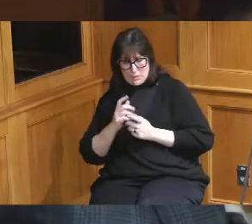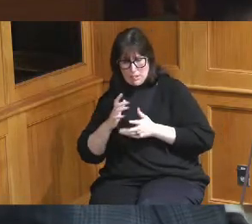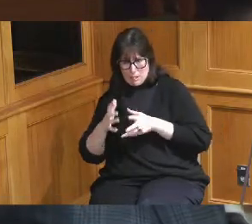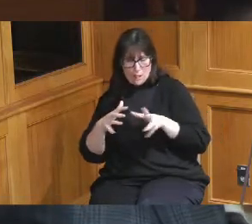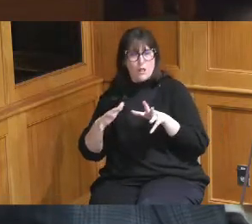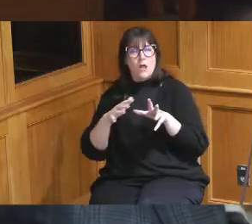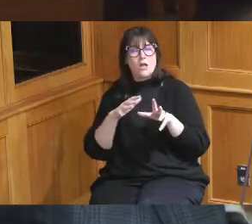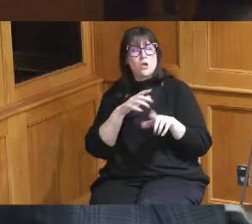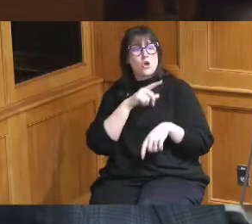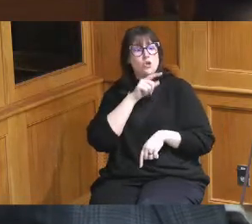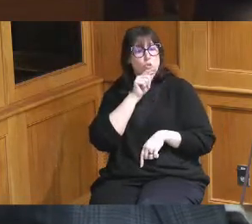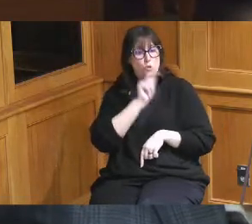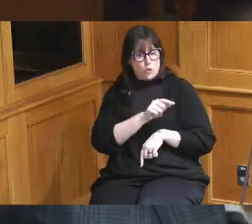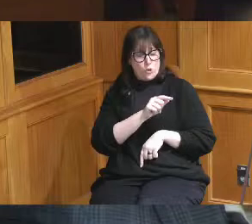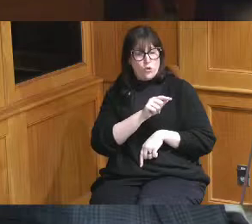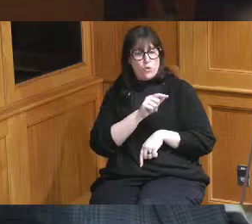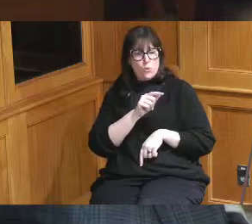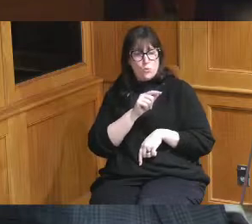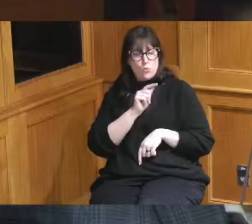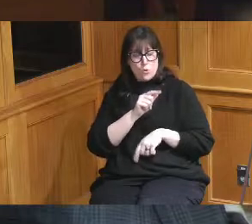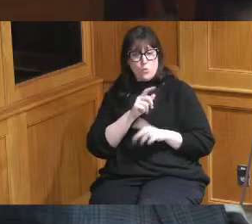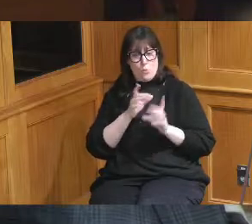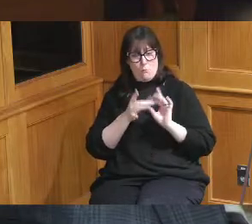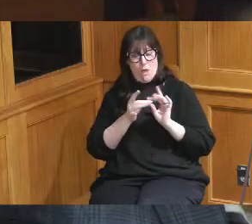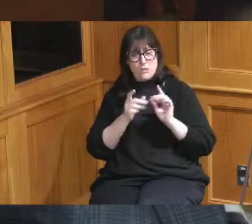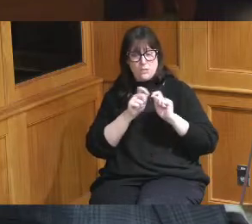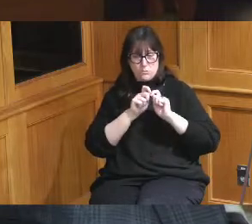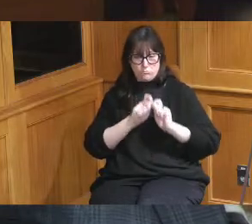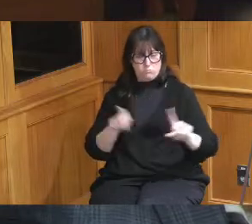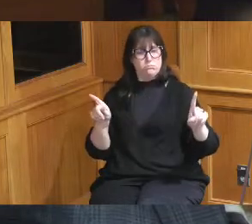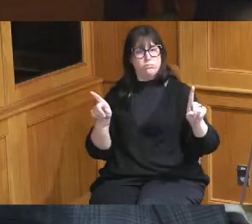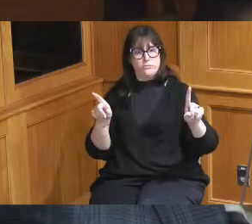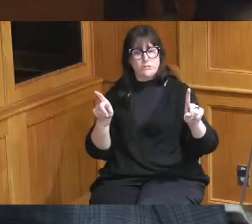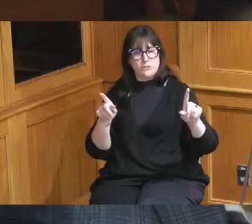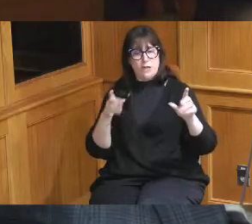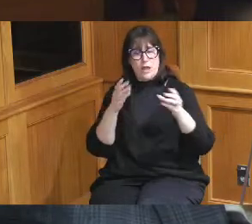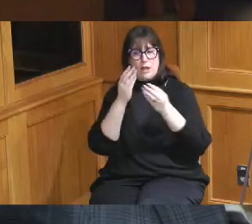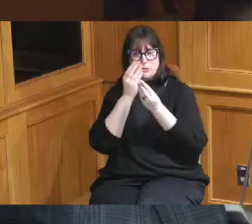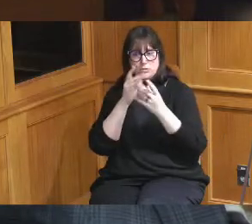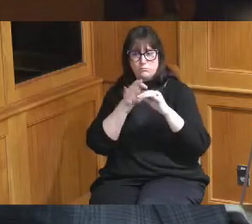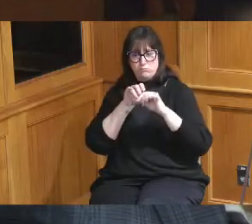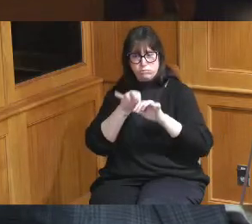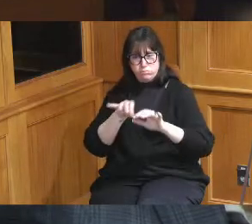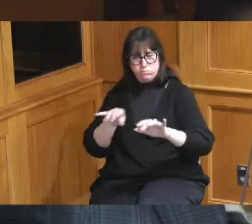message to the Administrator and then he's able to get it to us so it's one Hamilton County on